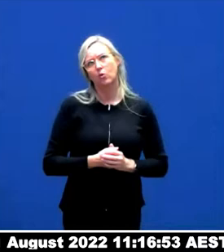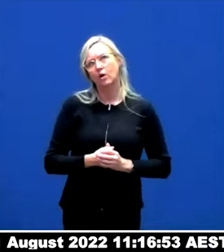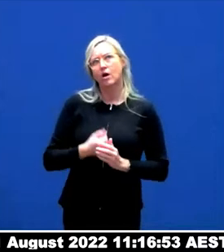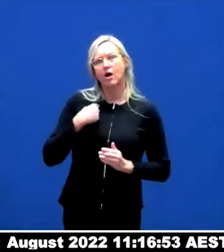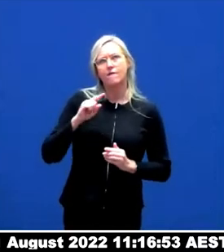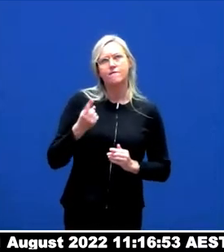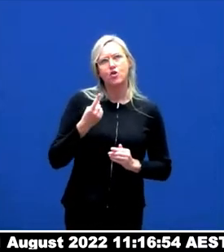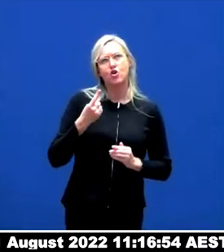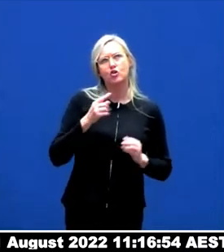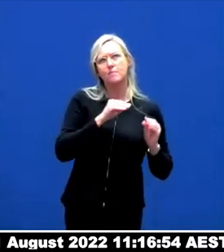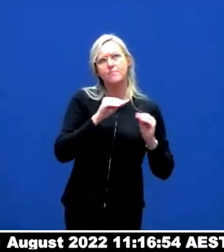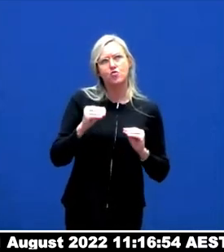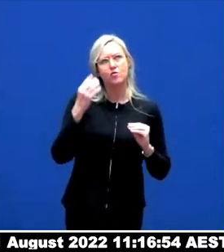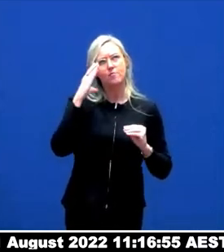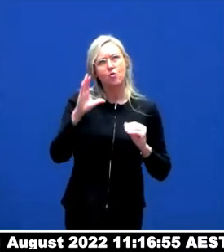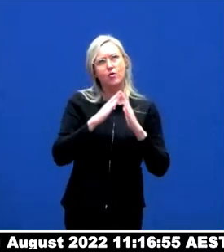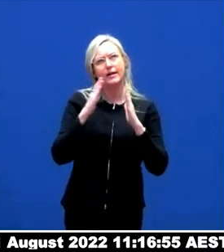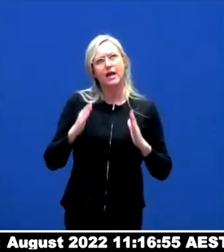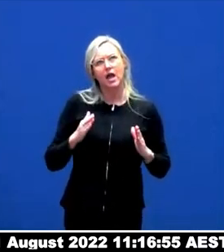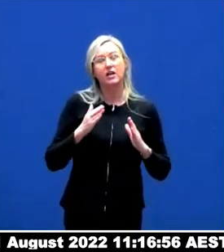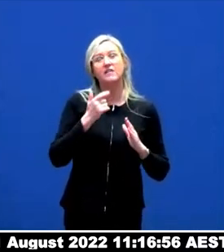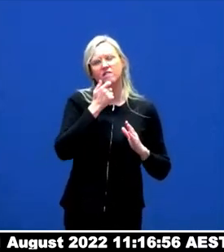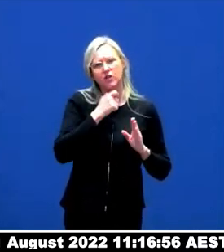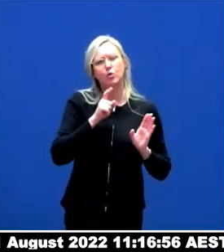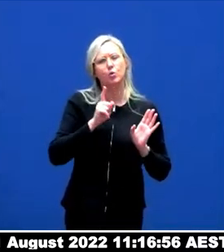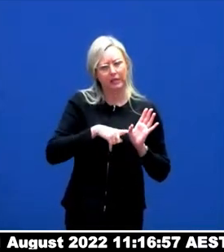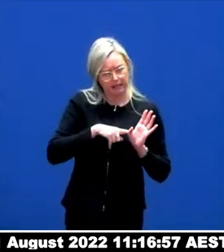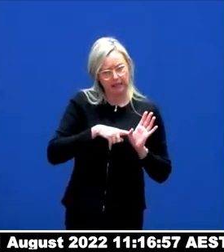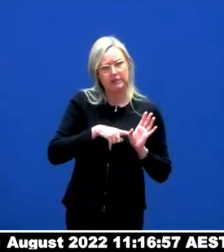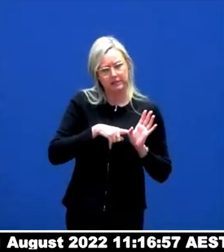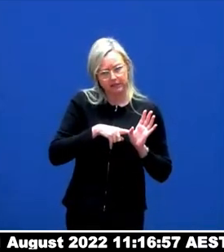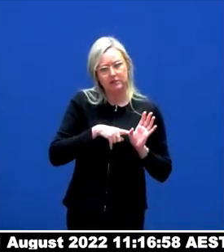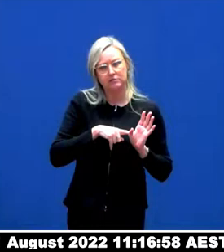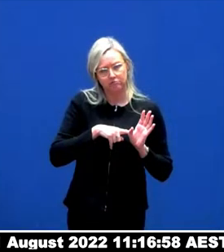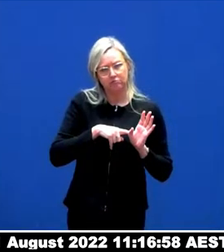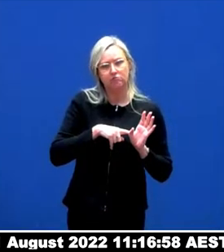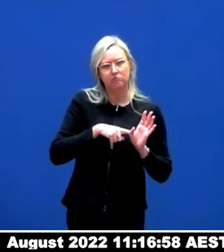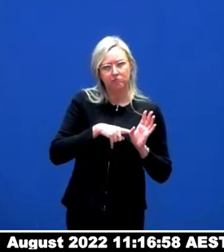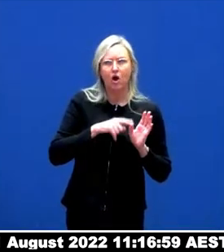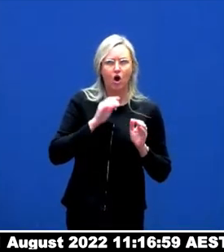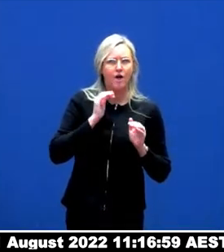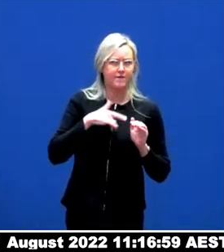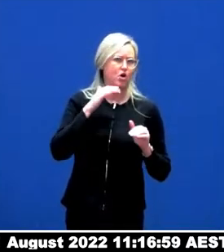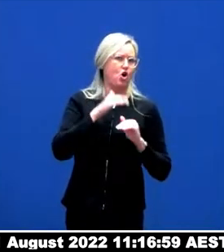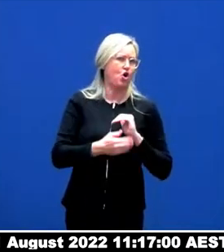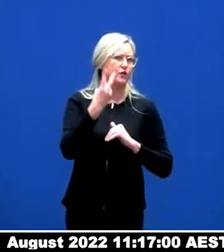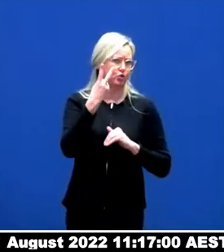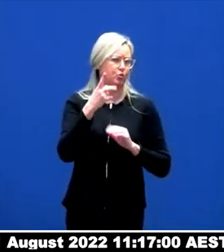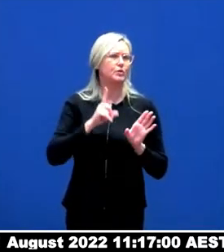boarding house for a few years, more than two years in the same boarding house.